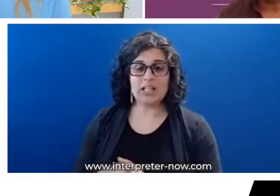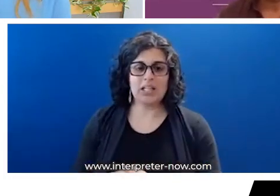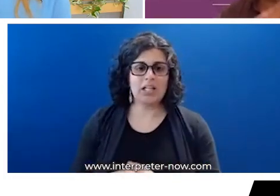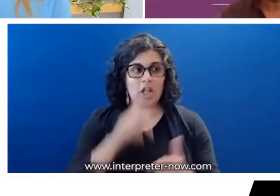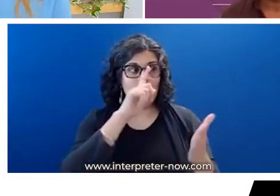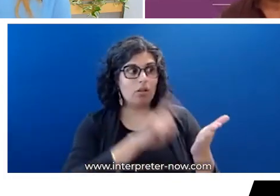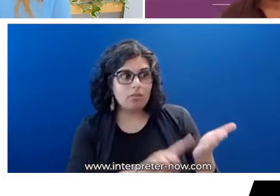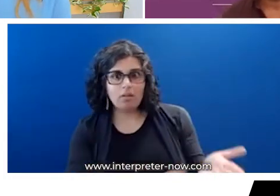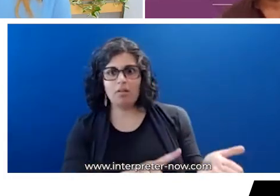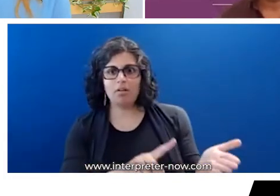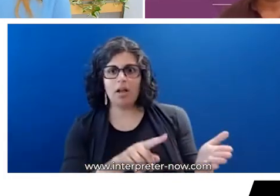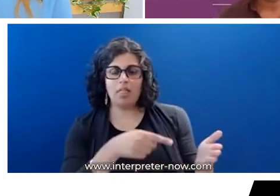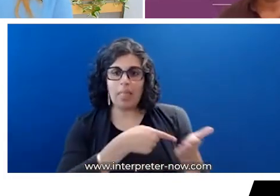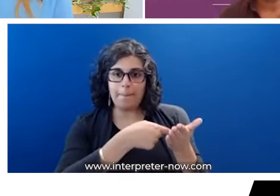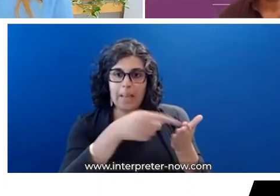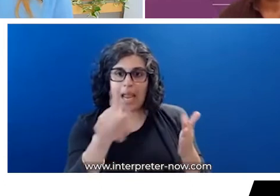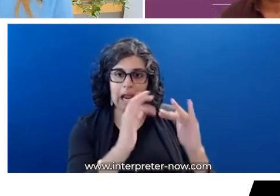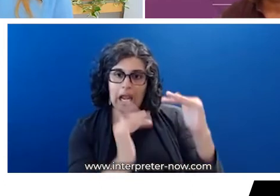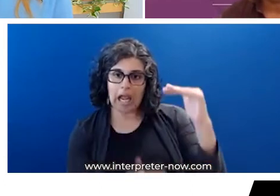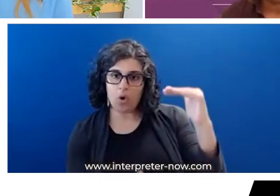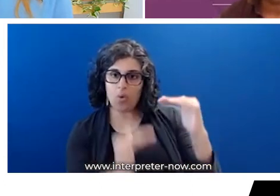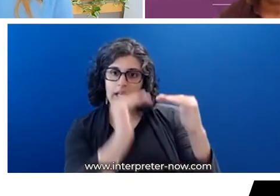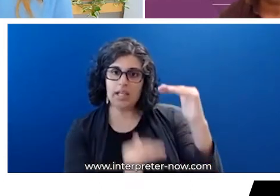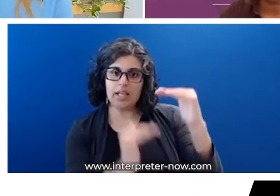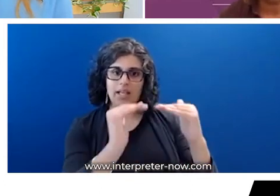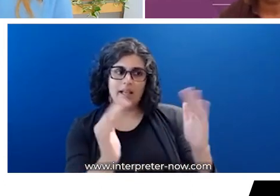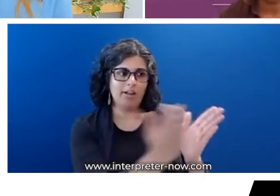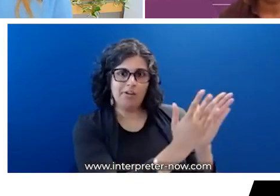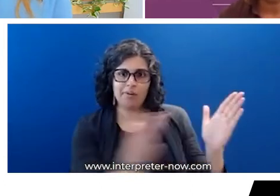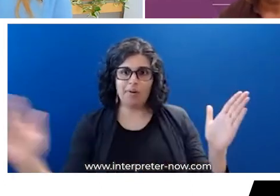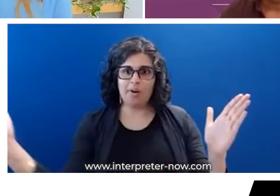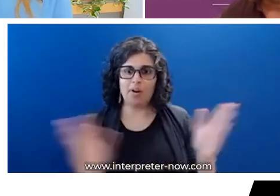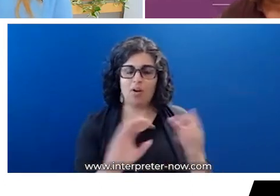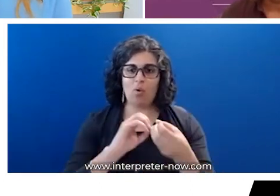Look at the pay across your organization and see where there could be some misalignment.